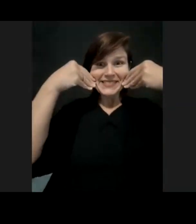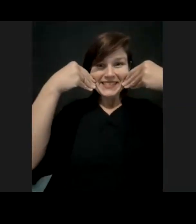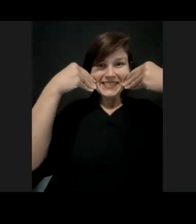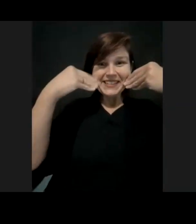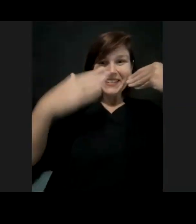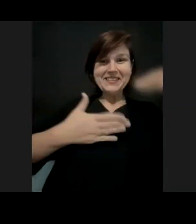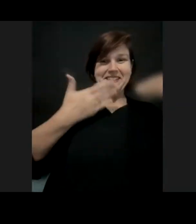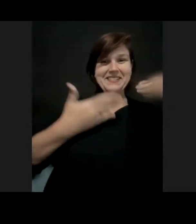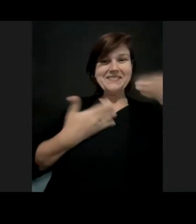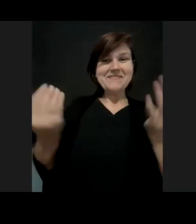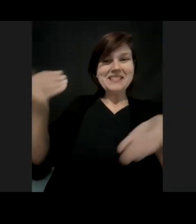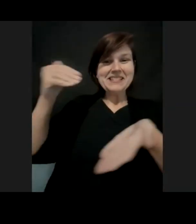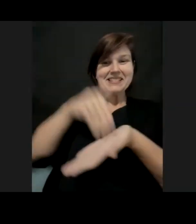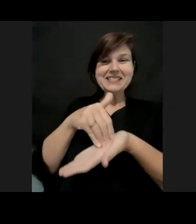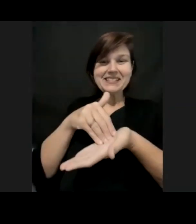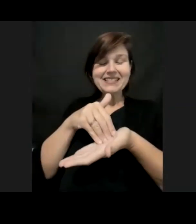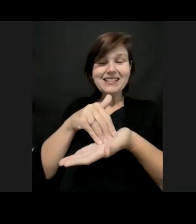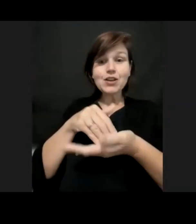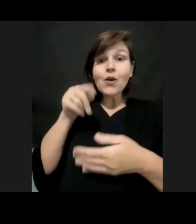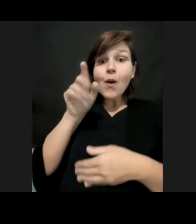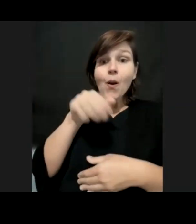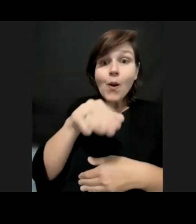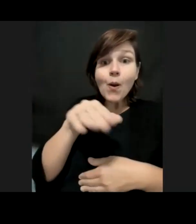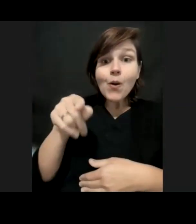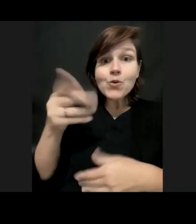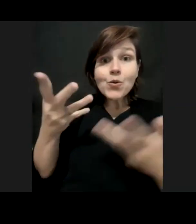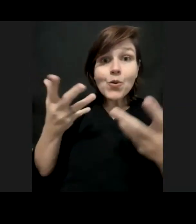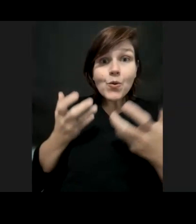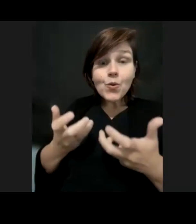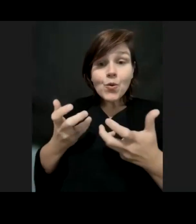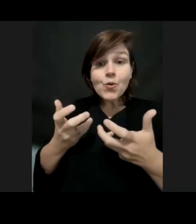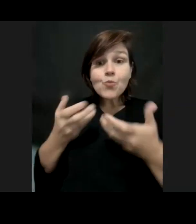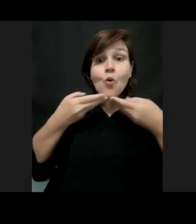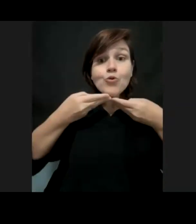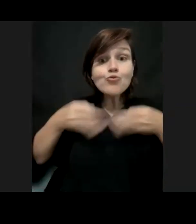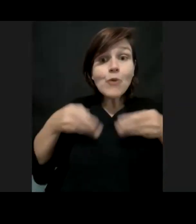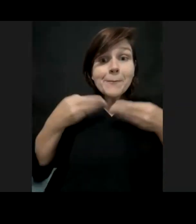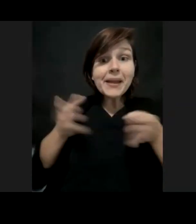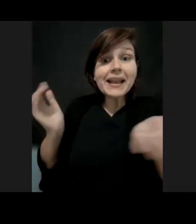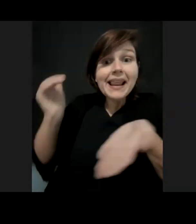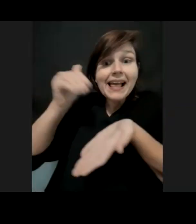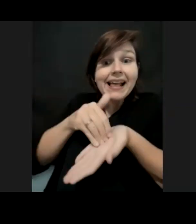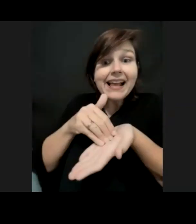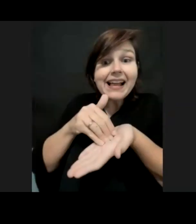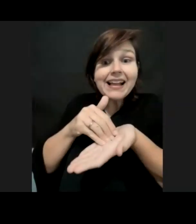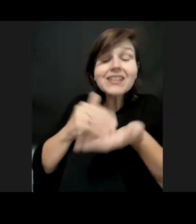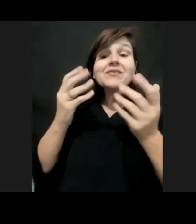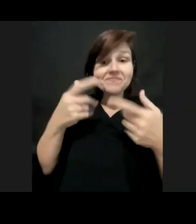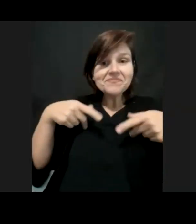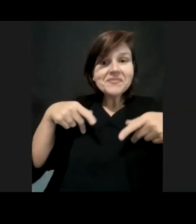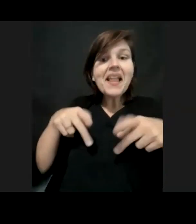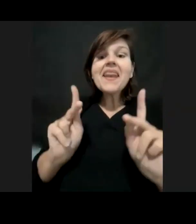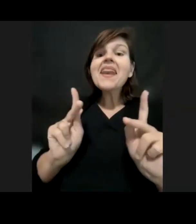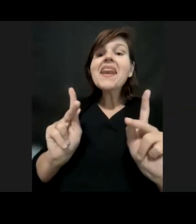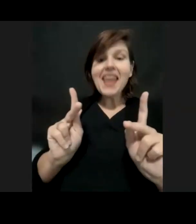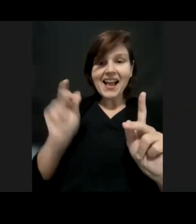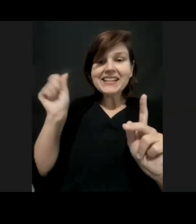“Darling, would you like to ribbit before you go?” asked Fabby. Yes, let's ribbit. I like it.